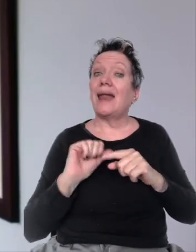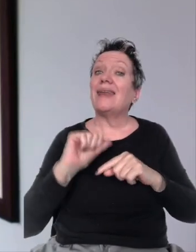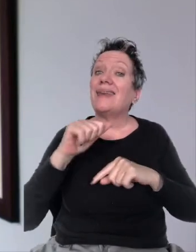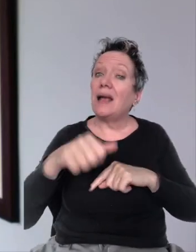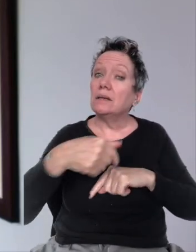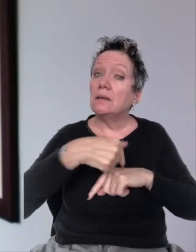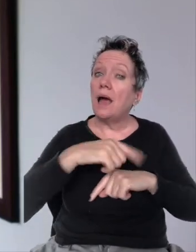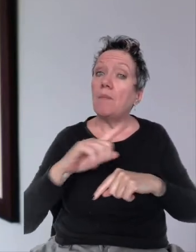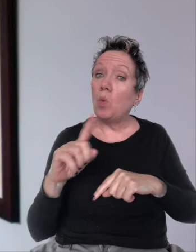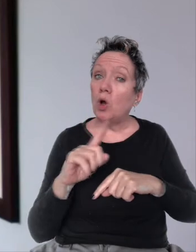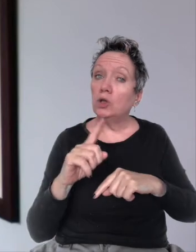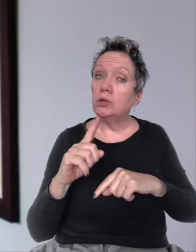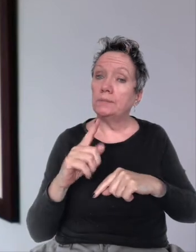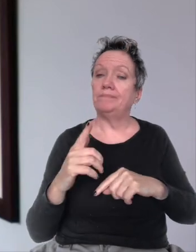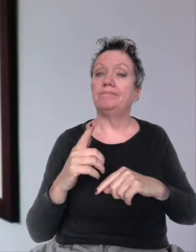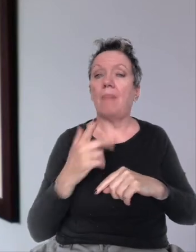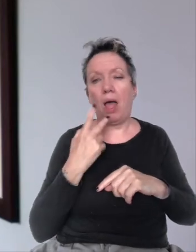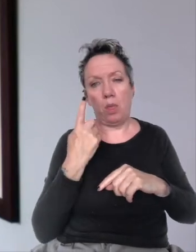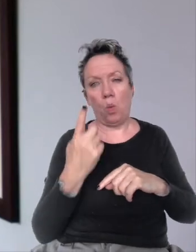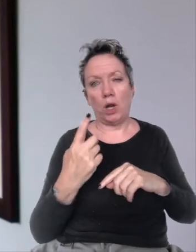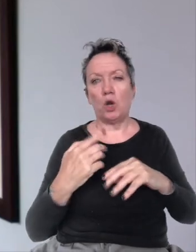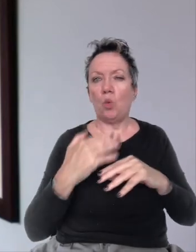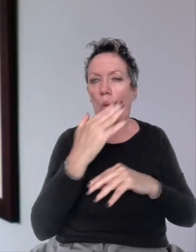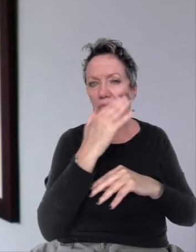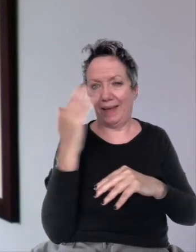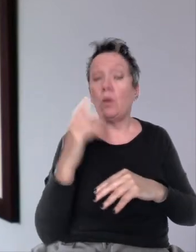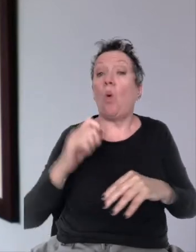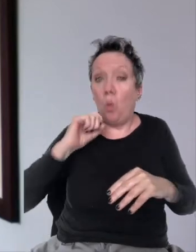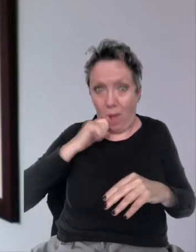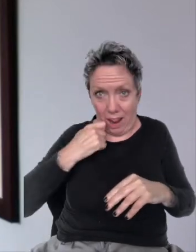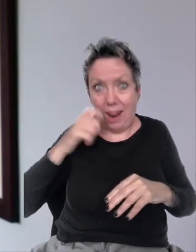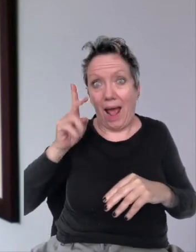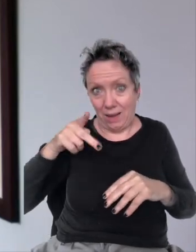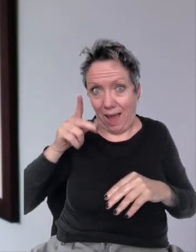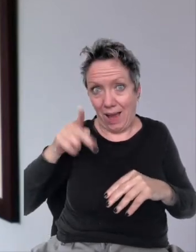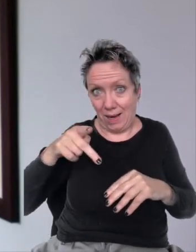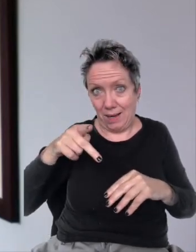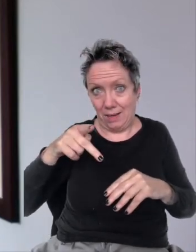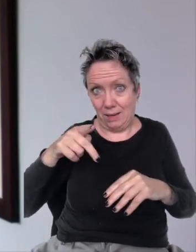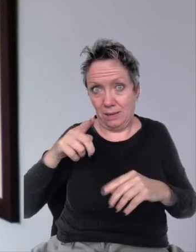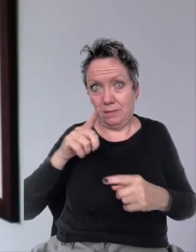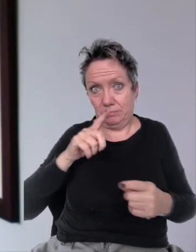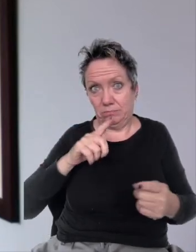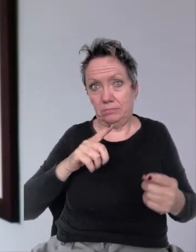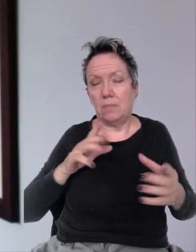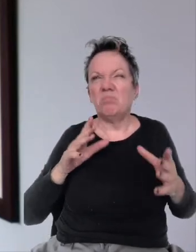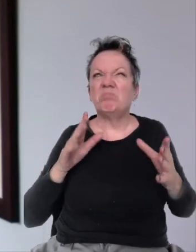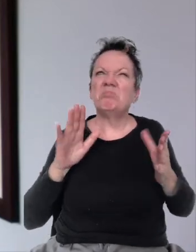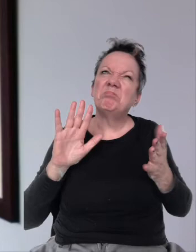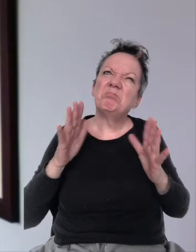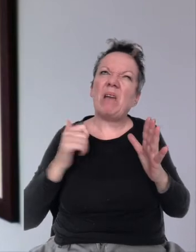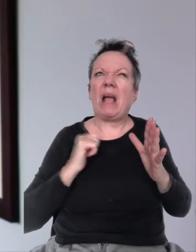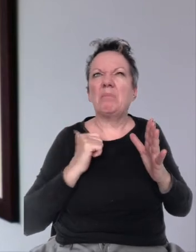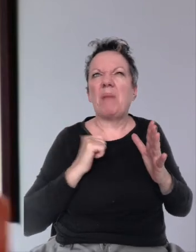social, um, so we are planning to hold another one, um, and it will probably be sometime in the late summer.